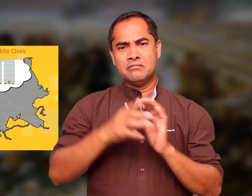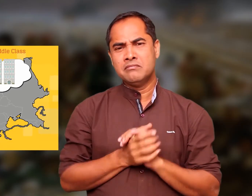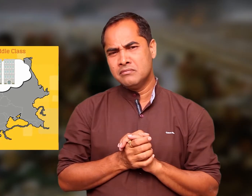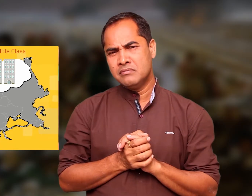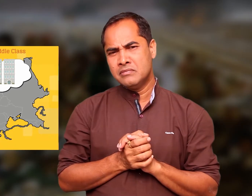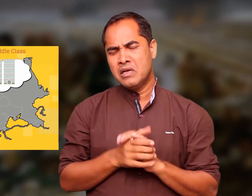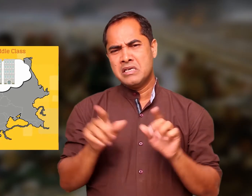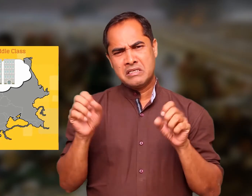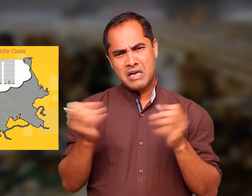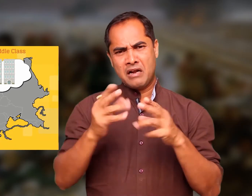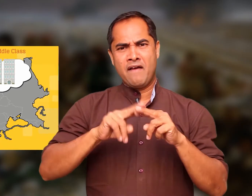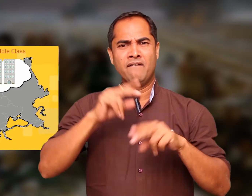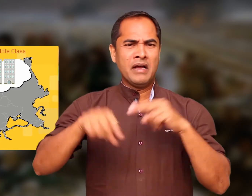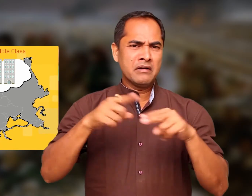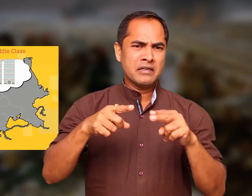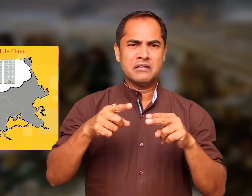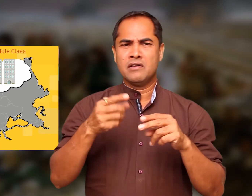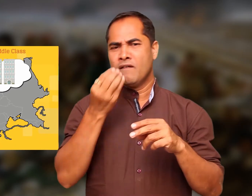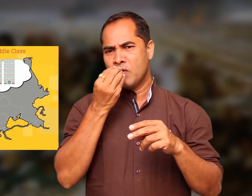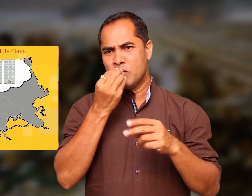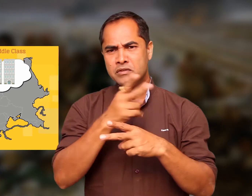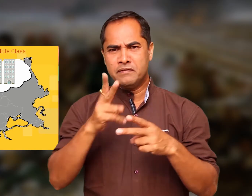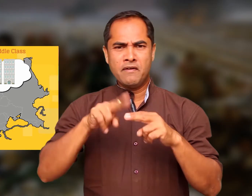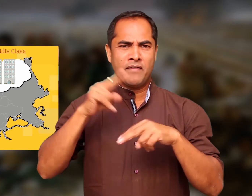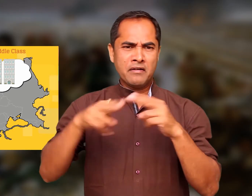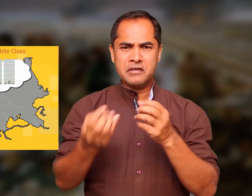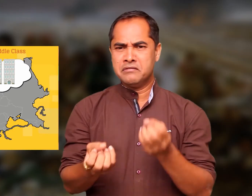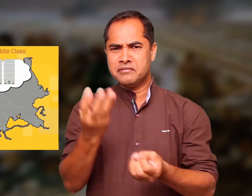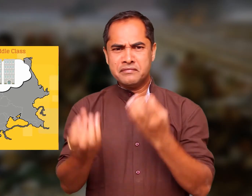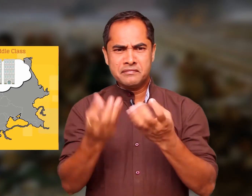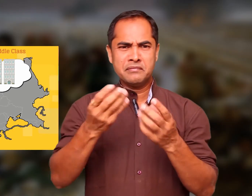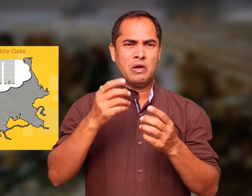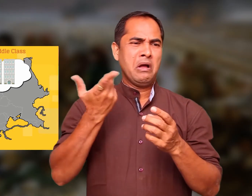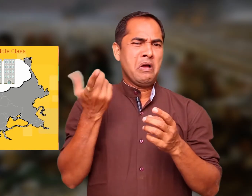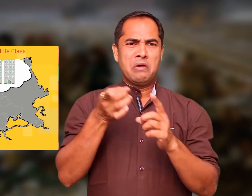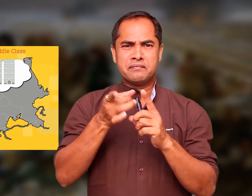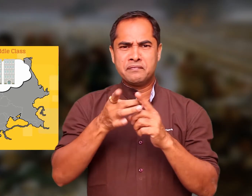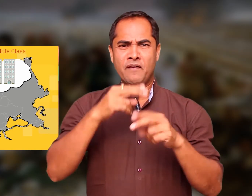industrial production and trade grew. This led to growth of towns and